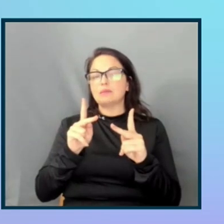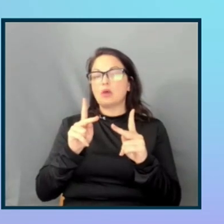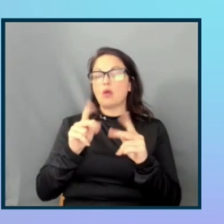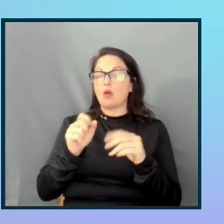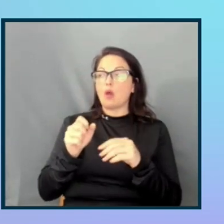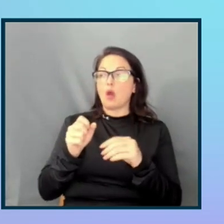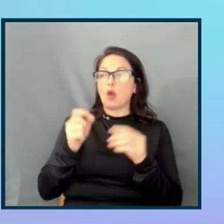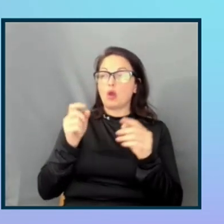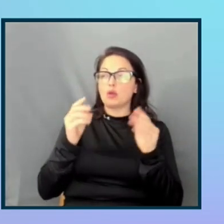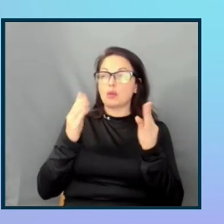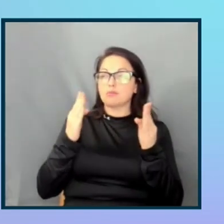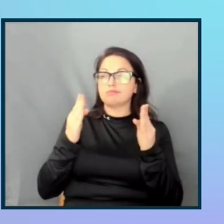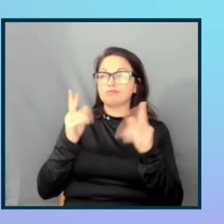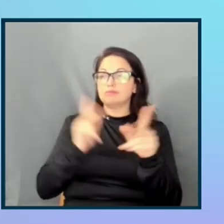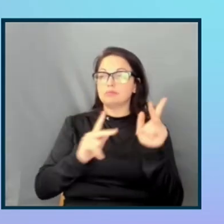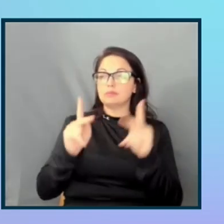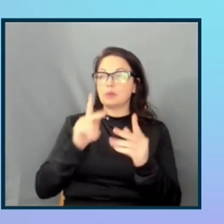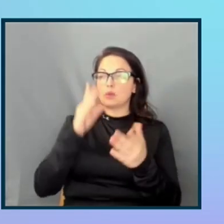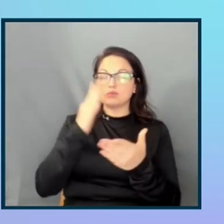then we're just gonna carry on feeding that beast.